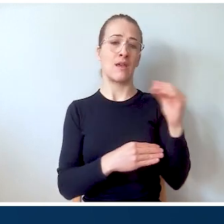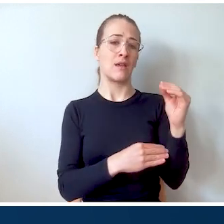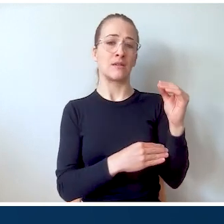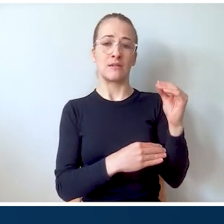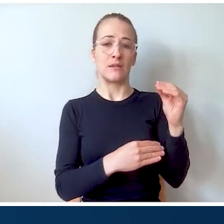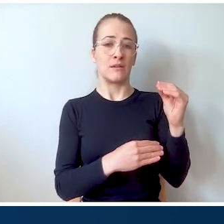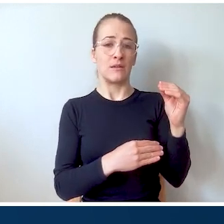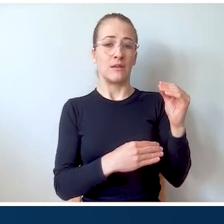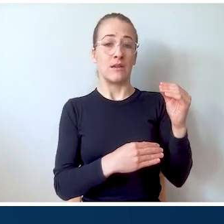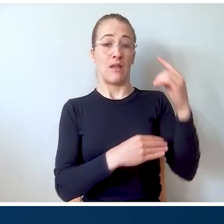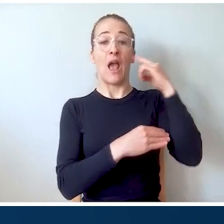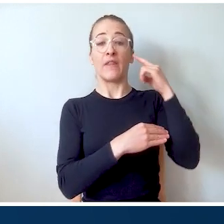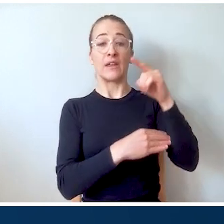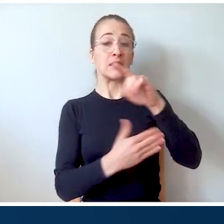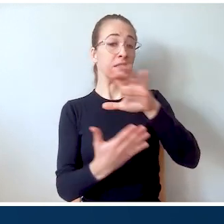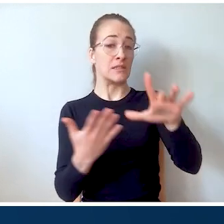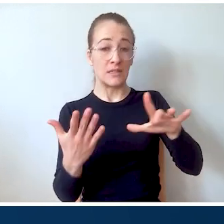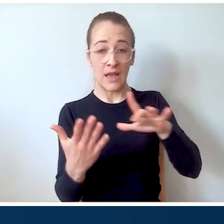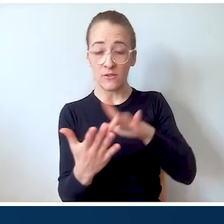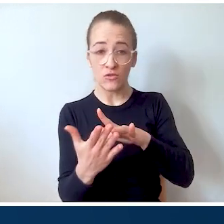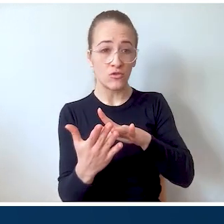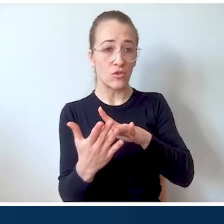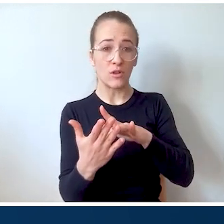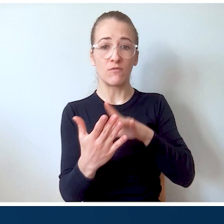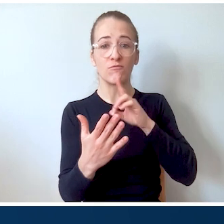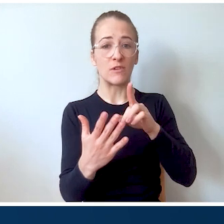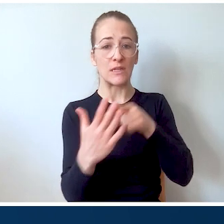And what I think she was so central in driving home